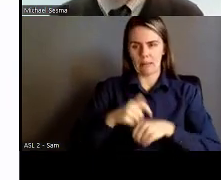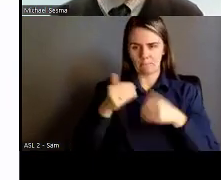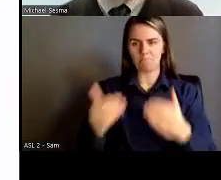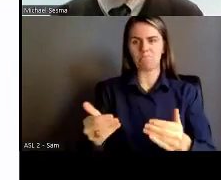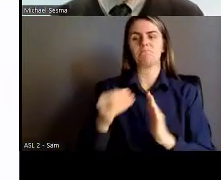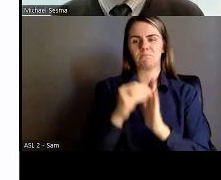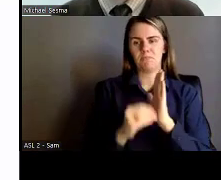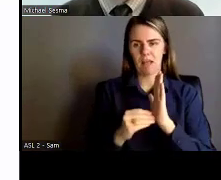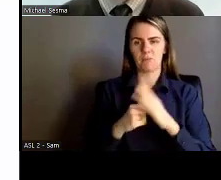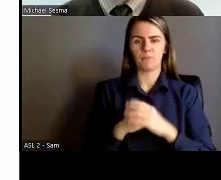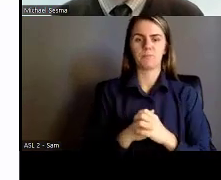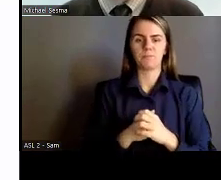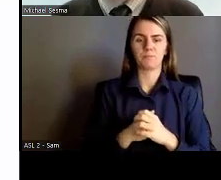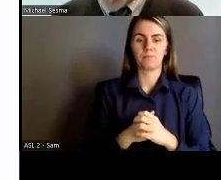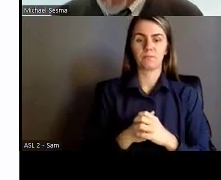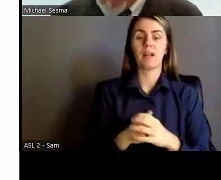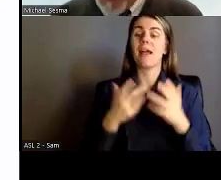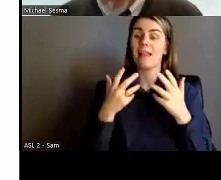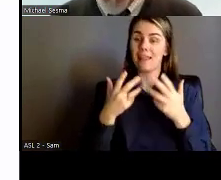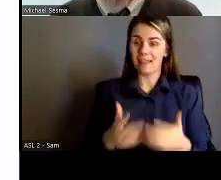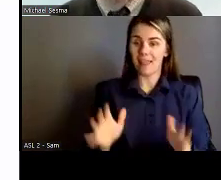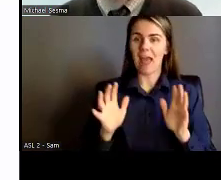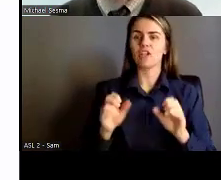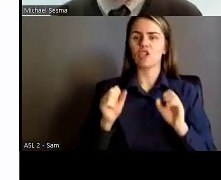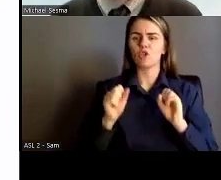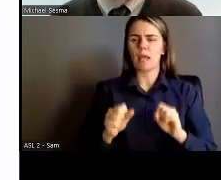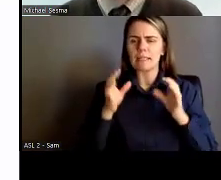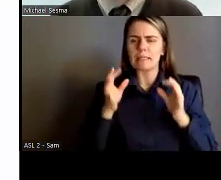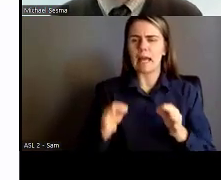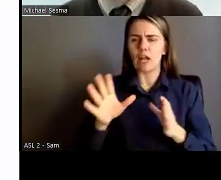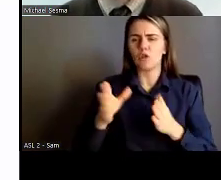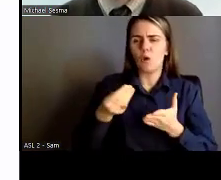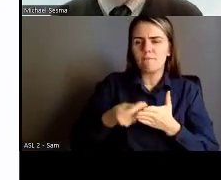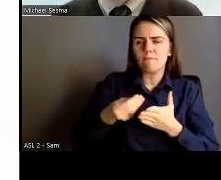and figure out what the submission method you're going to use is going to be.